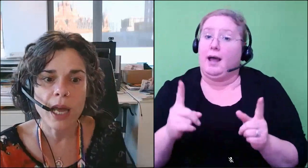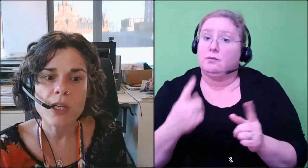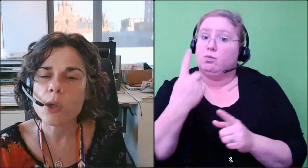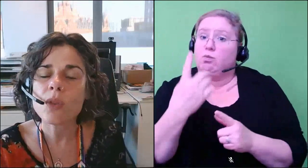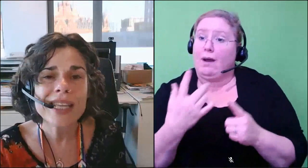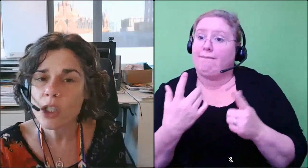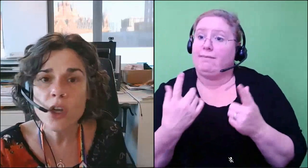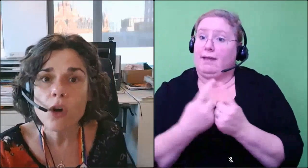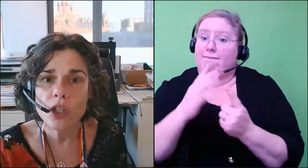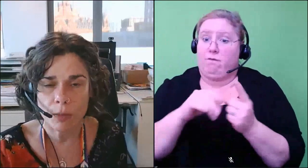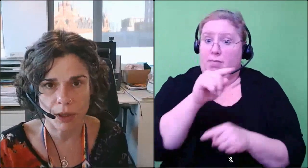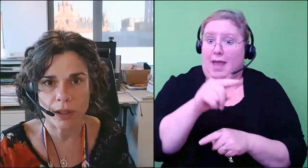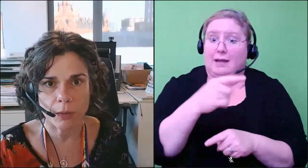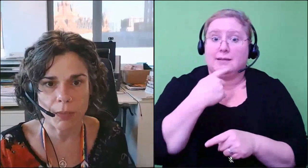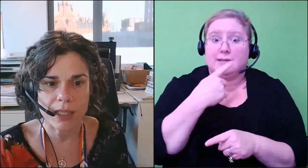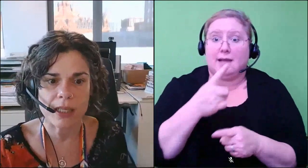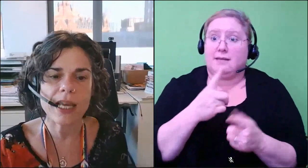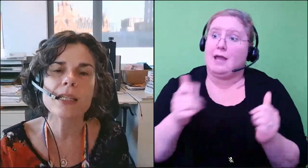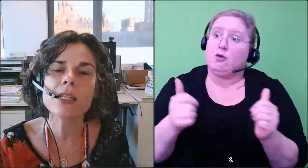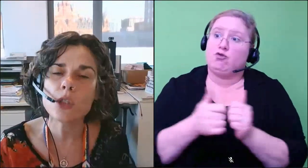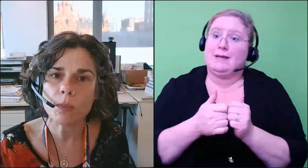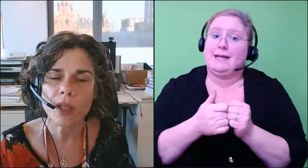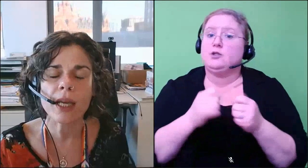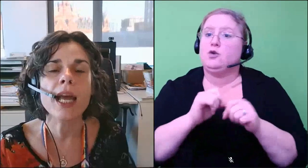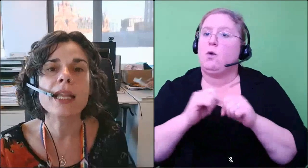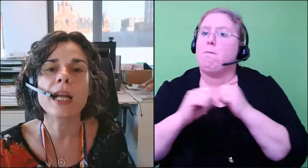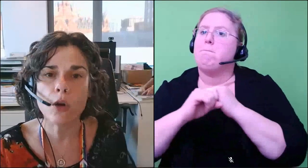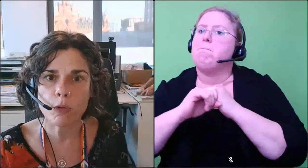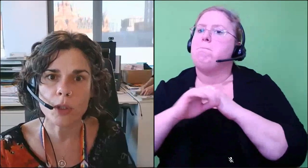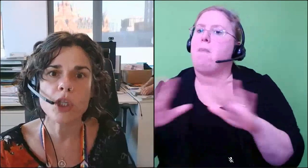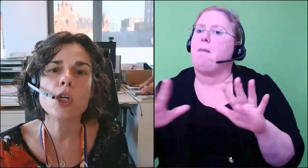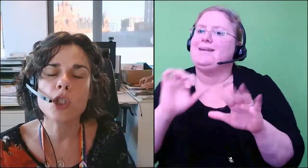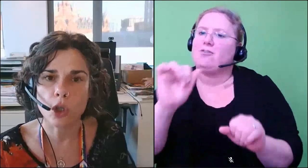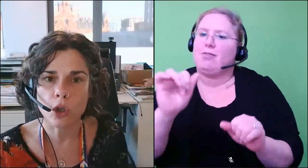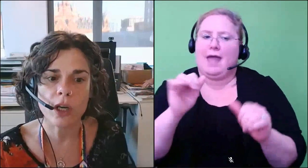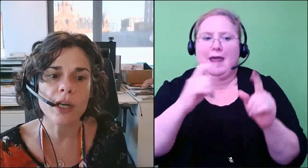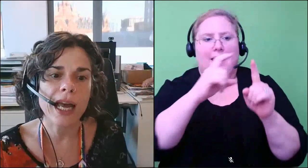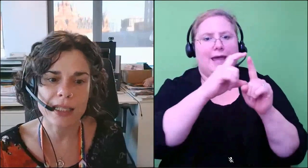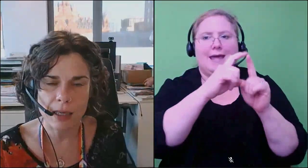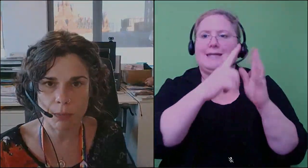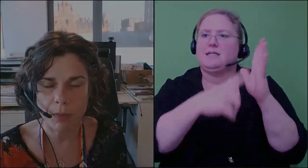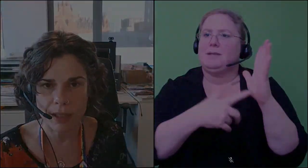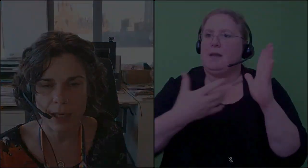So it's not a burden on business, and it's something that government should look at implementing.